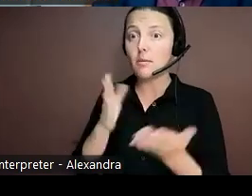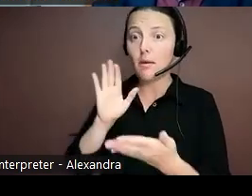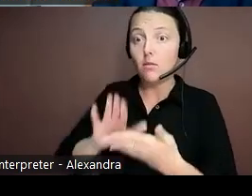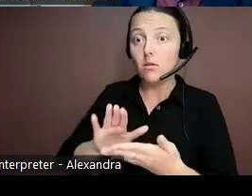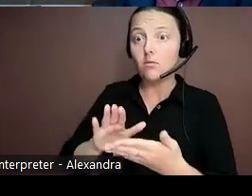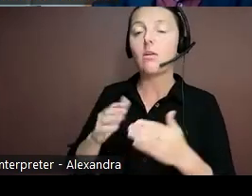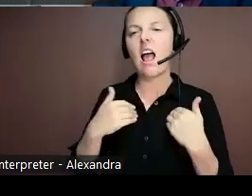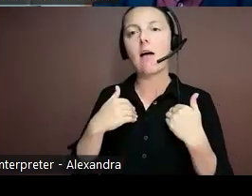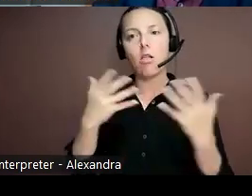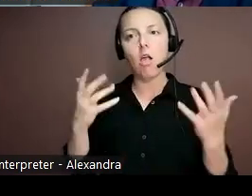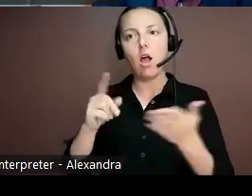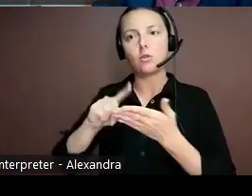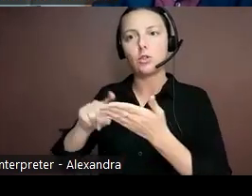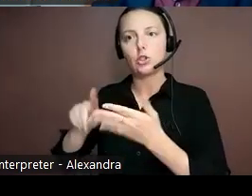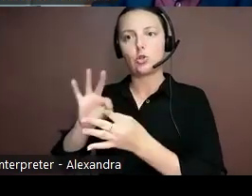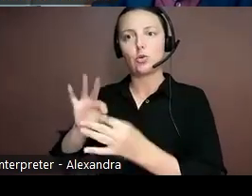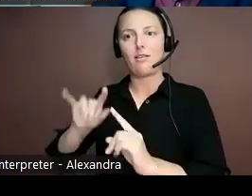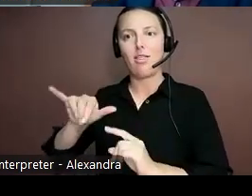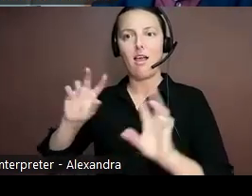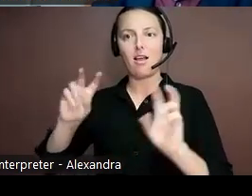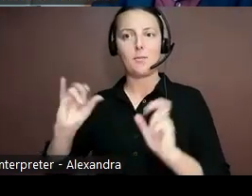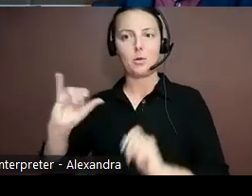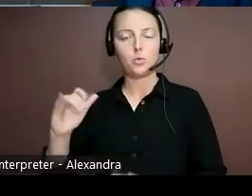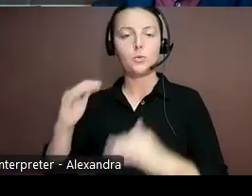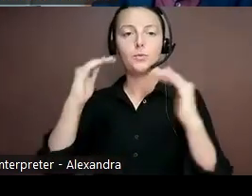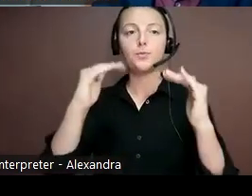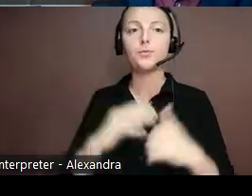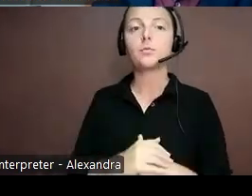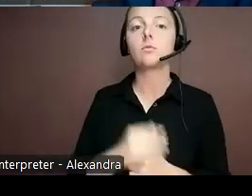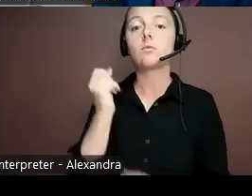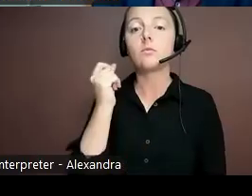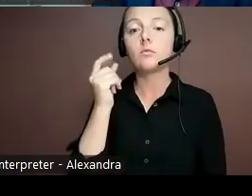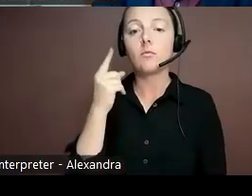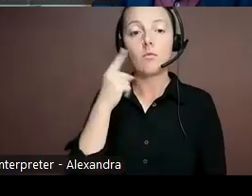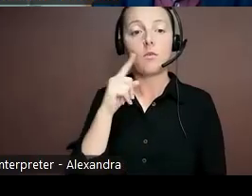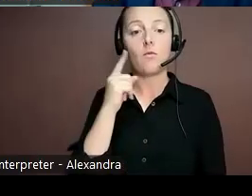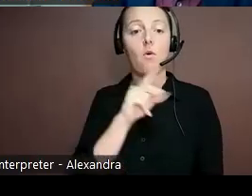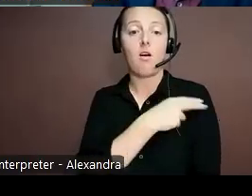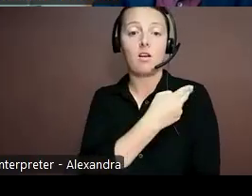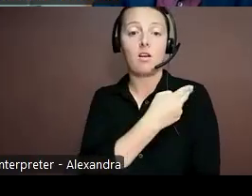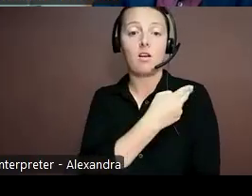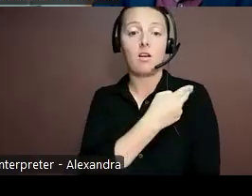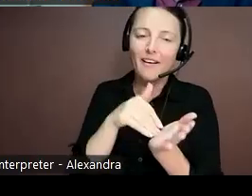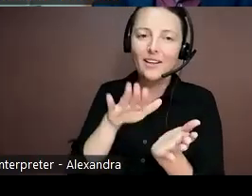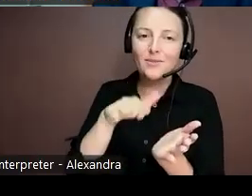um at our hospital like um you know again we we have there are certain things that we've we do on